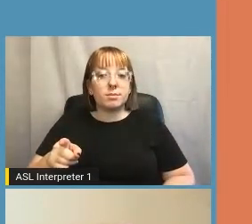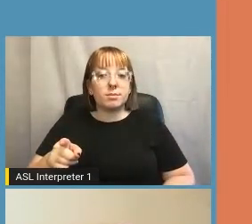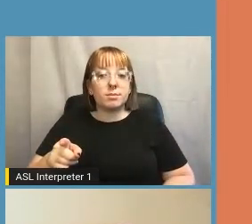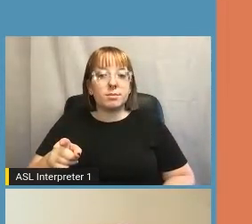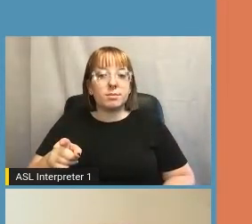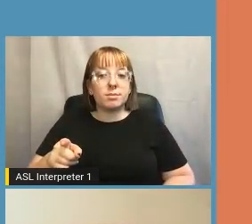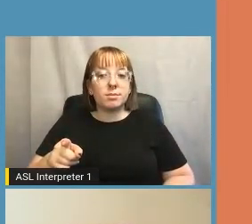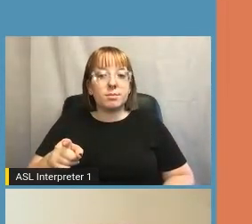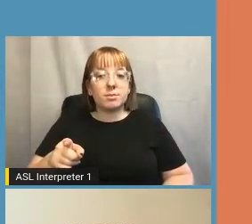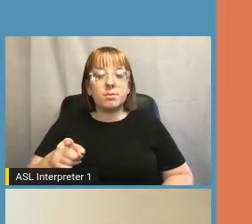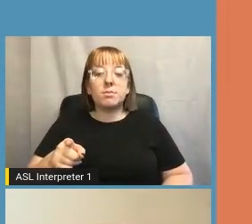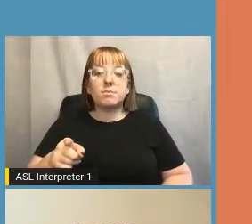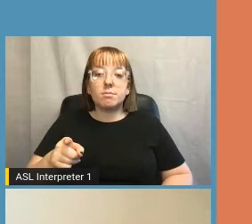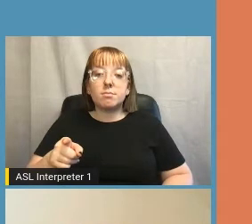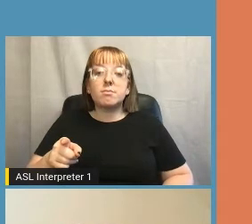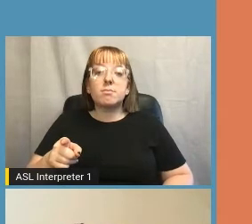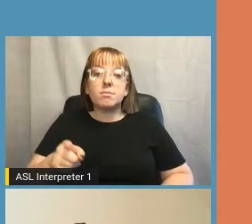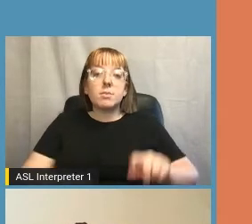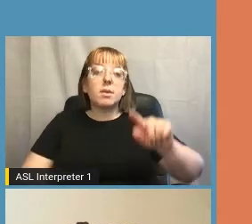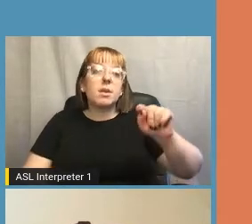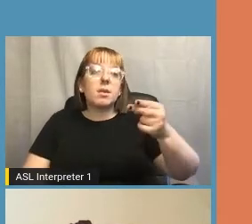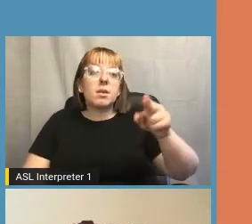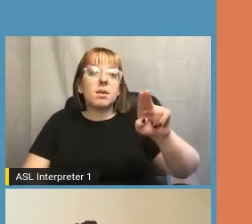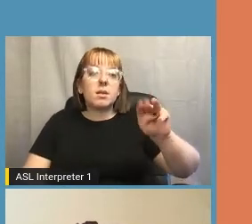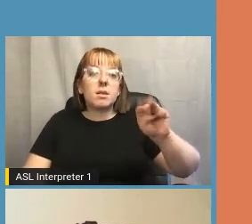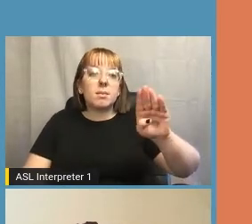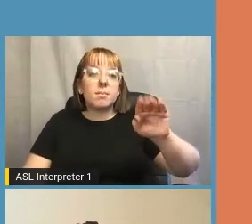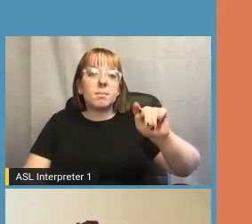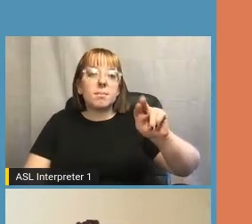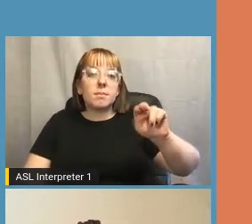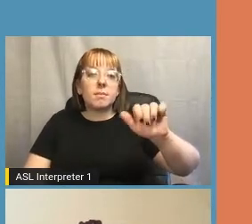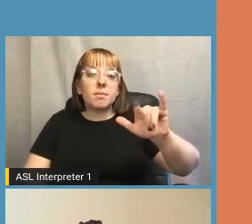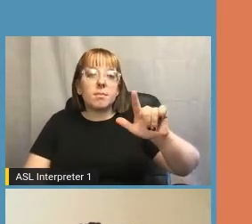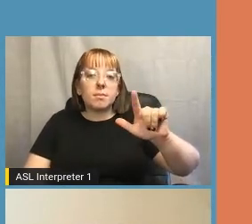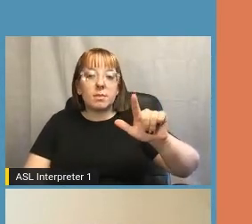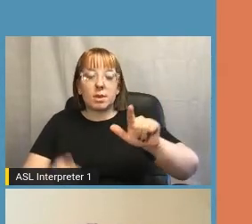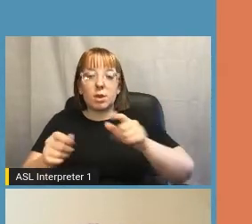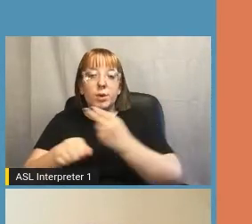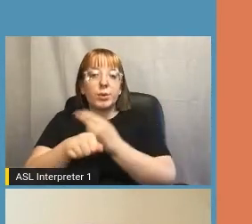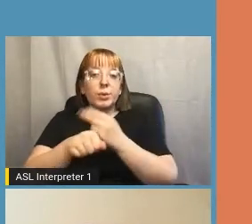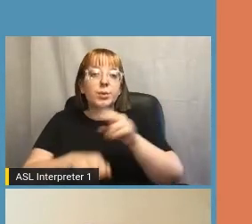a thumbnail and then you just have that um and you can use that inventory to uh begin